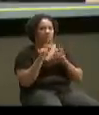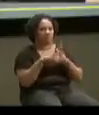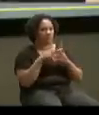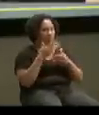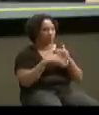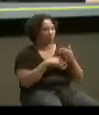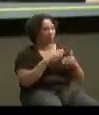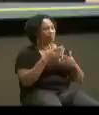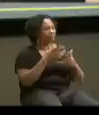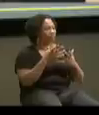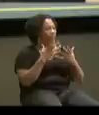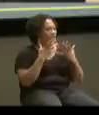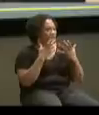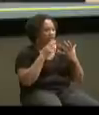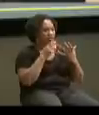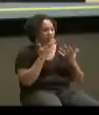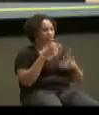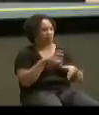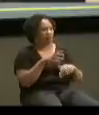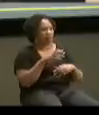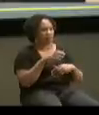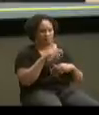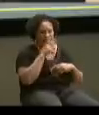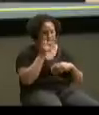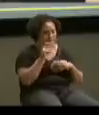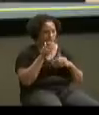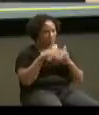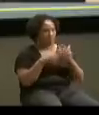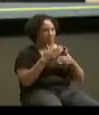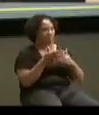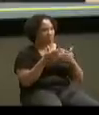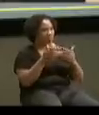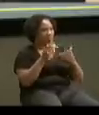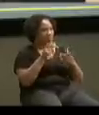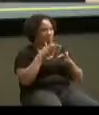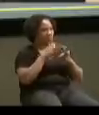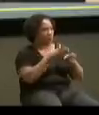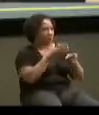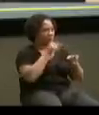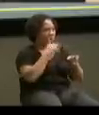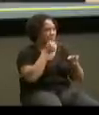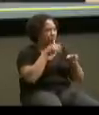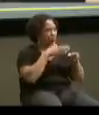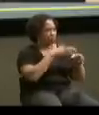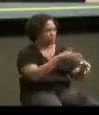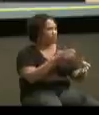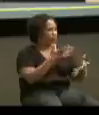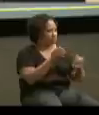THEN ALSO IMPLEMENT SO THAT WE DON'T NEEDLESSLY GO DOWN ROADS THAT DON'T NECESSARILY TURN OUT TO BE THE BEST ONES.